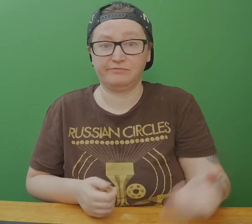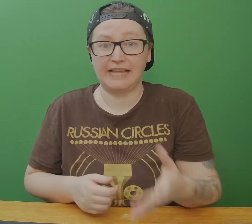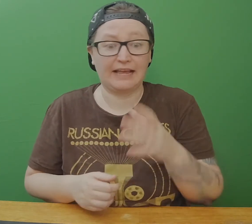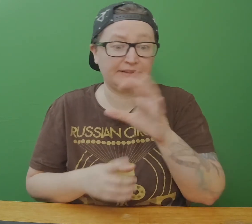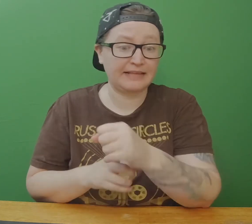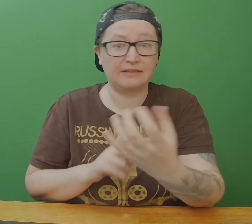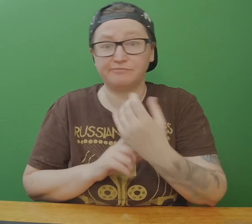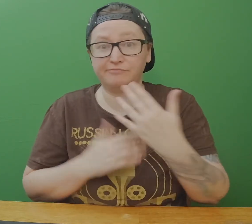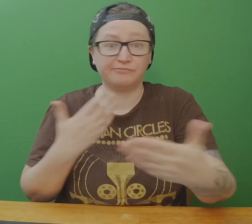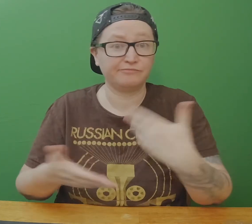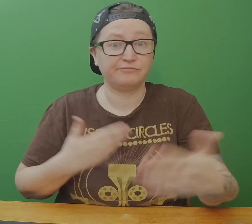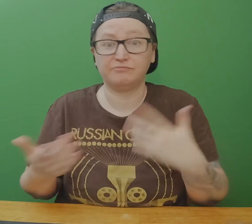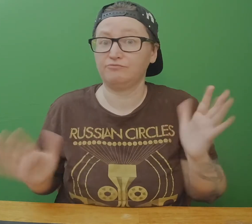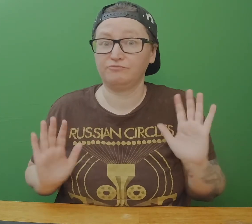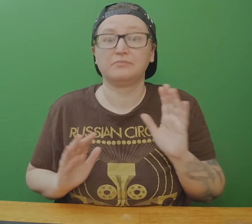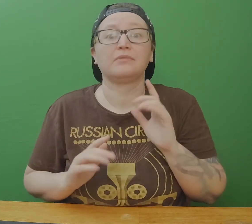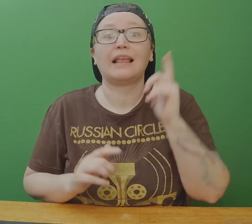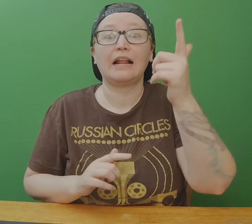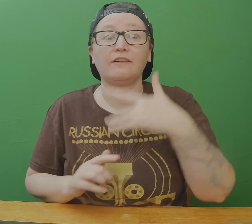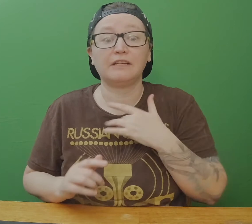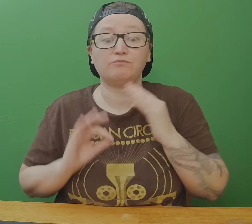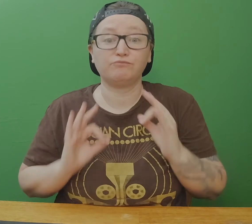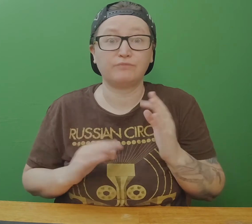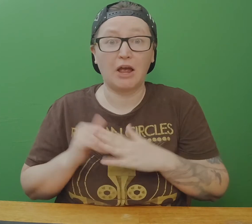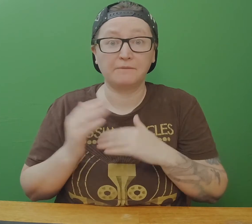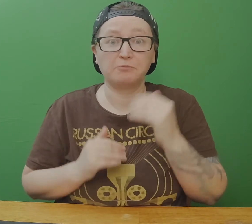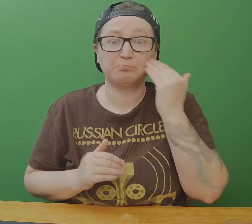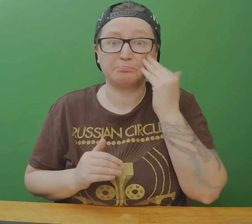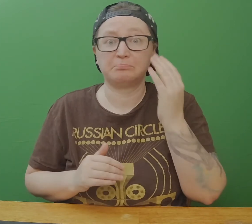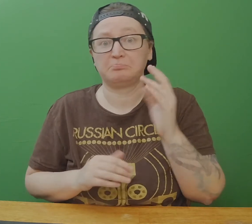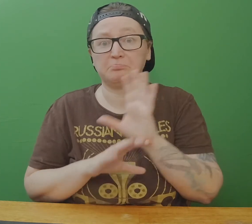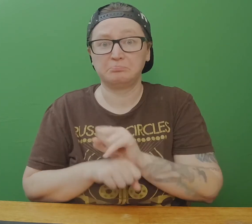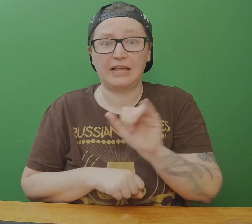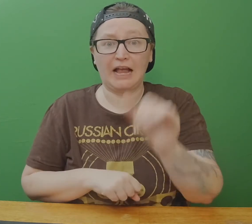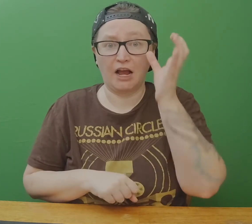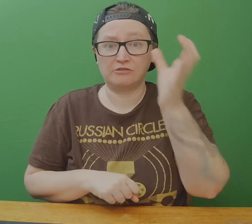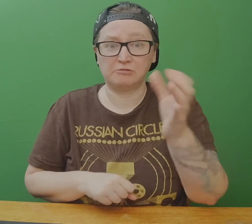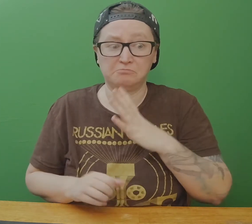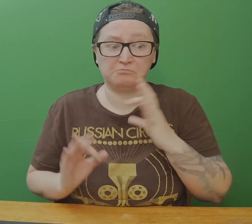varieties more complications as time goes but it's pretty simple defense attack and once you